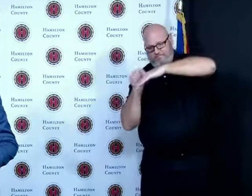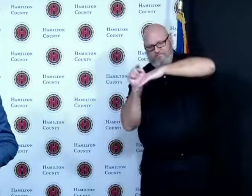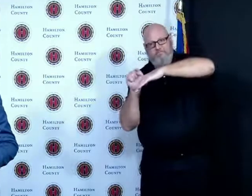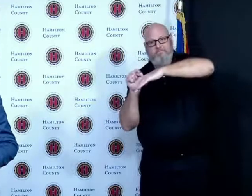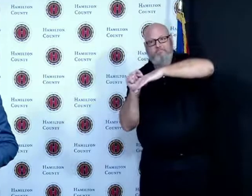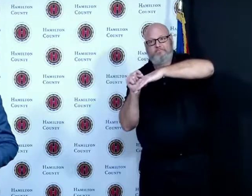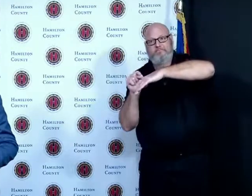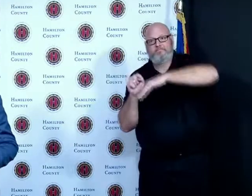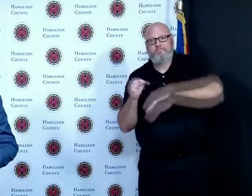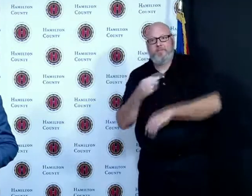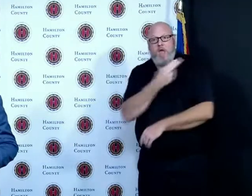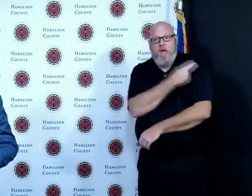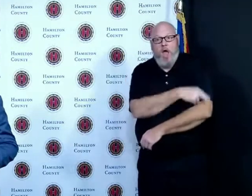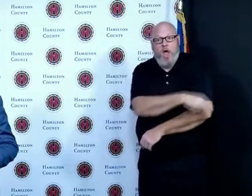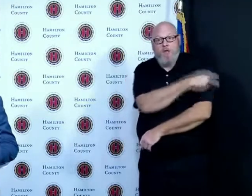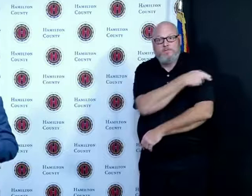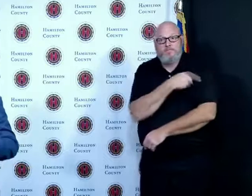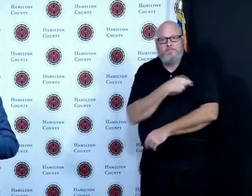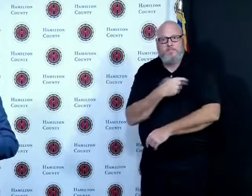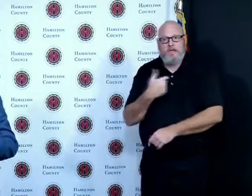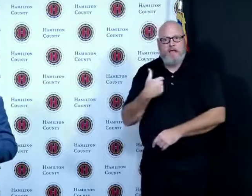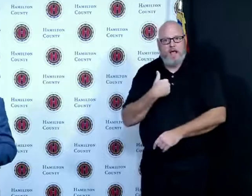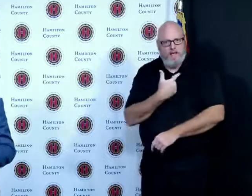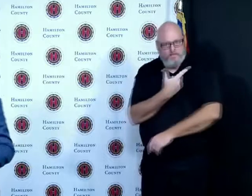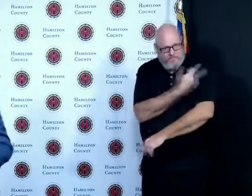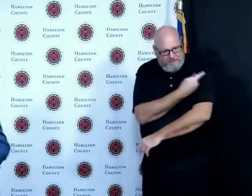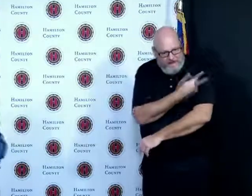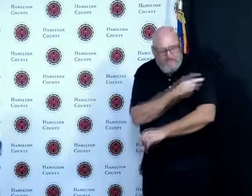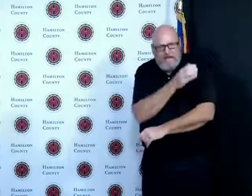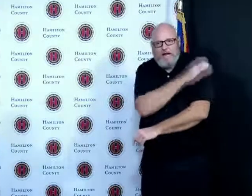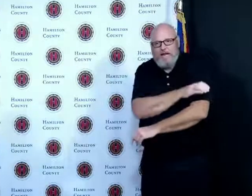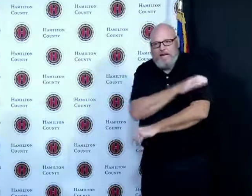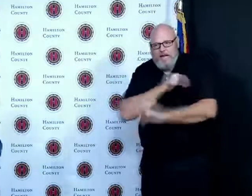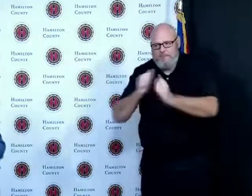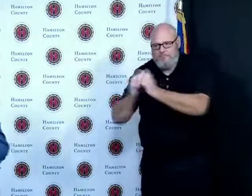vaccination clinics continuing although not enough we need more vaccinations here in Hamilton County